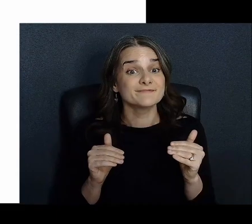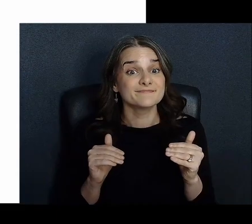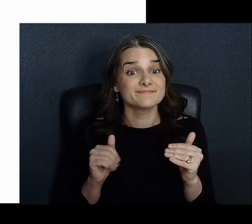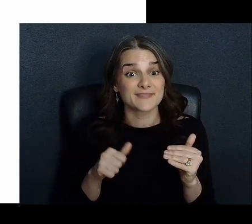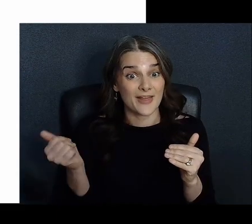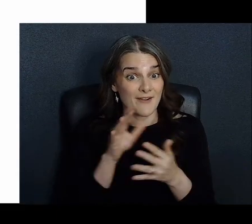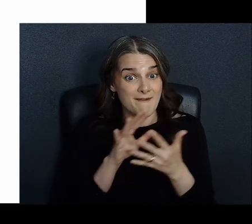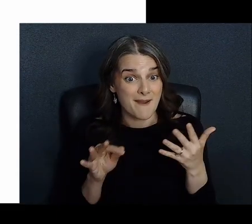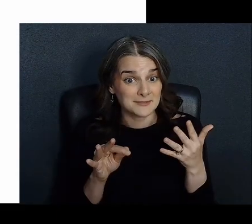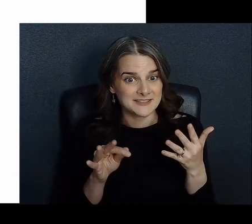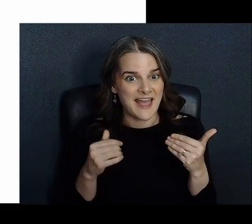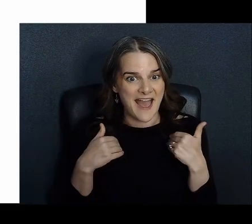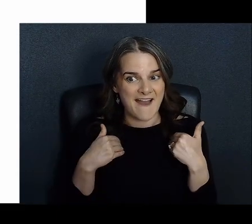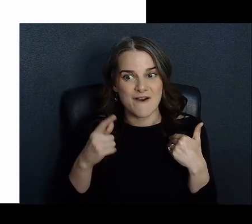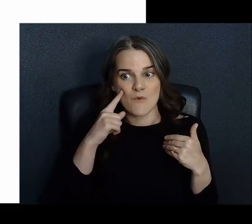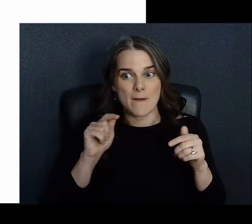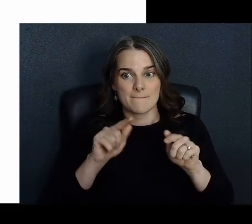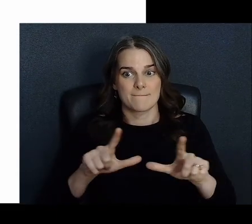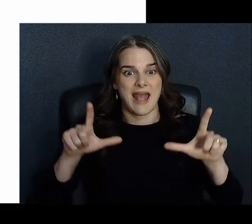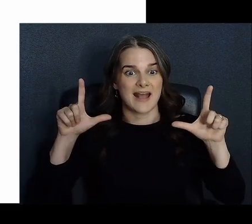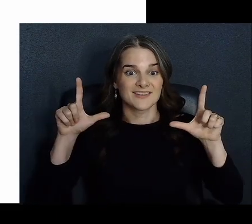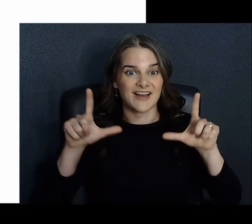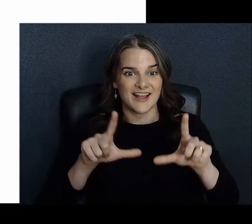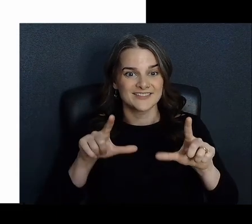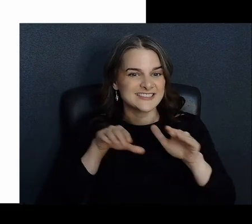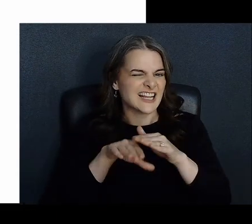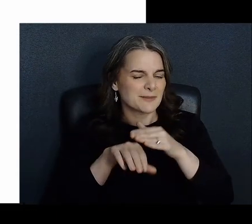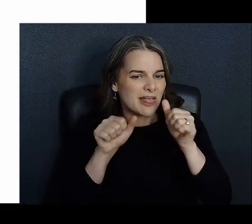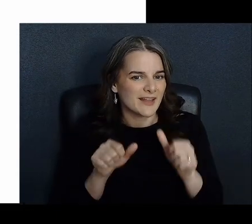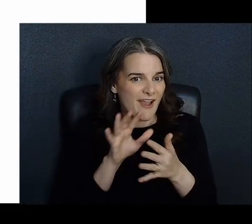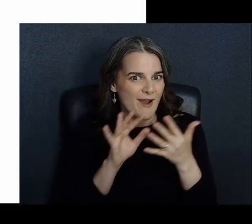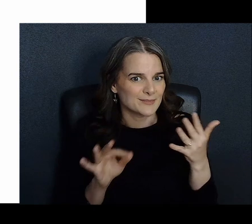It also has options for text to speech, and that's called a narrator.